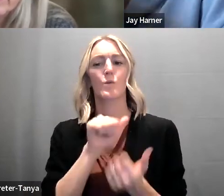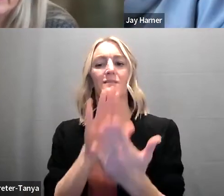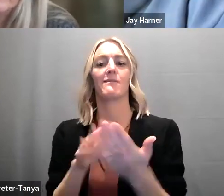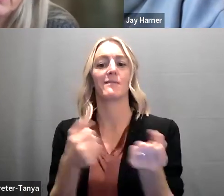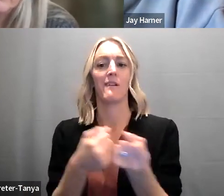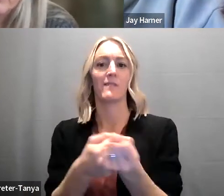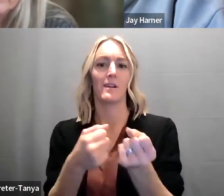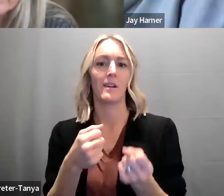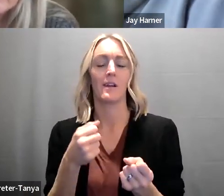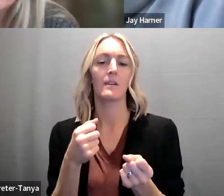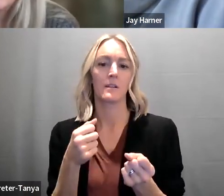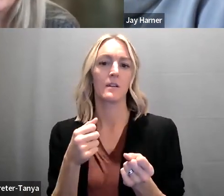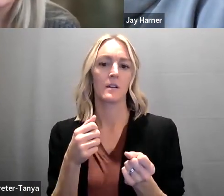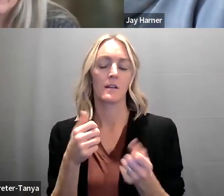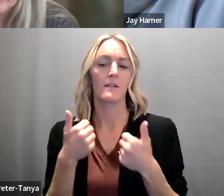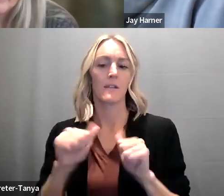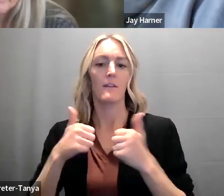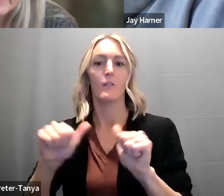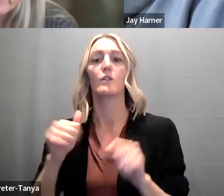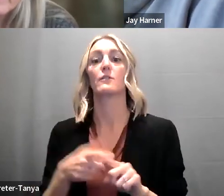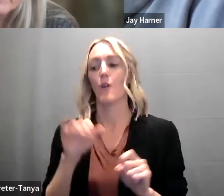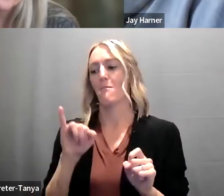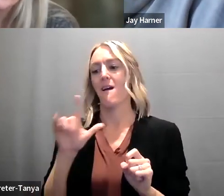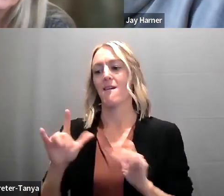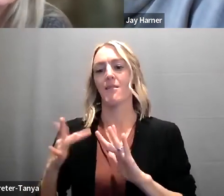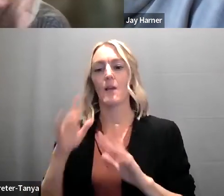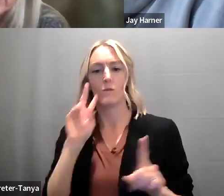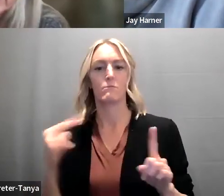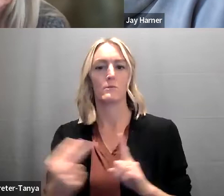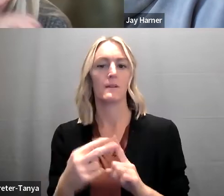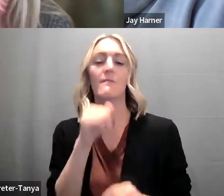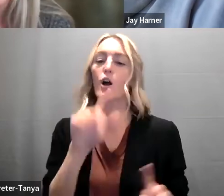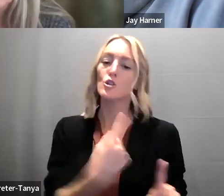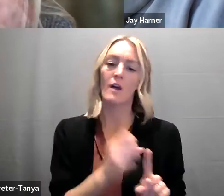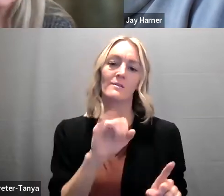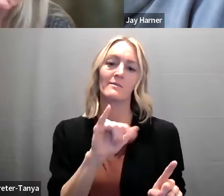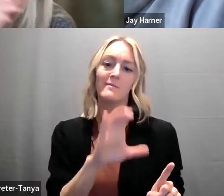when it comes to a rule from IL network perspective. Not just the SILCK, not just the CIL.